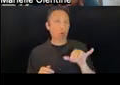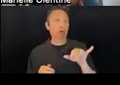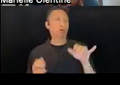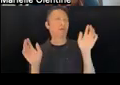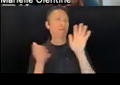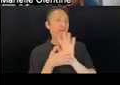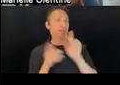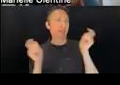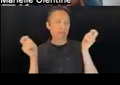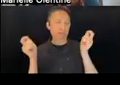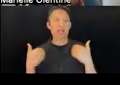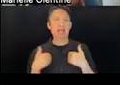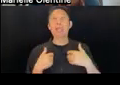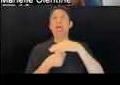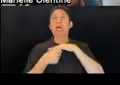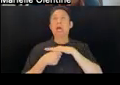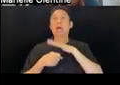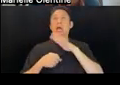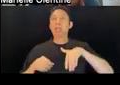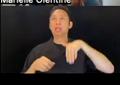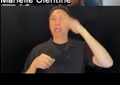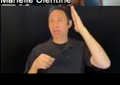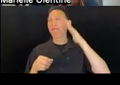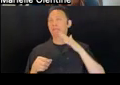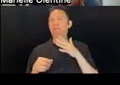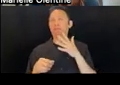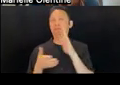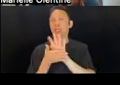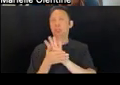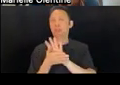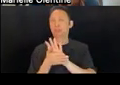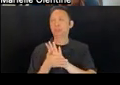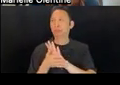you're thinking about why the film was selected, this is going to give you a lot of information about the landscape.